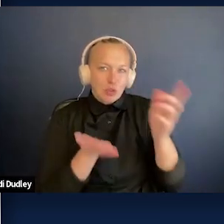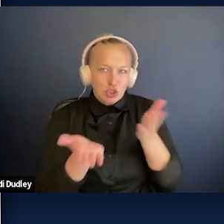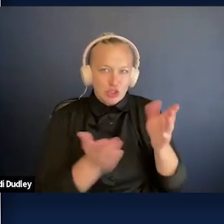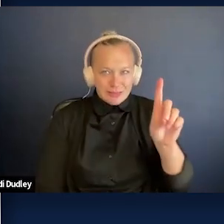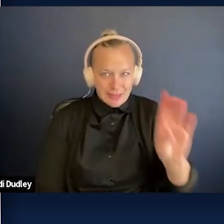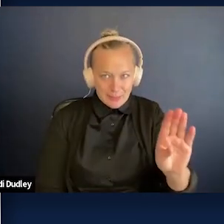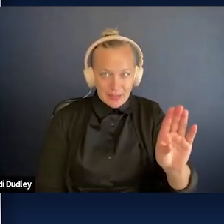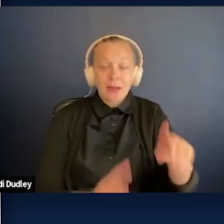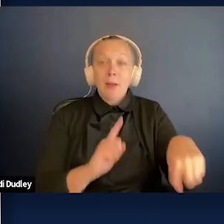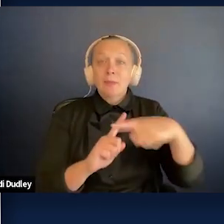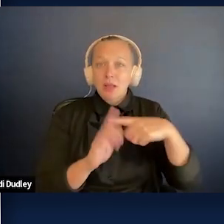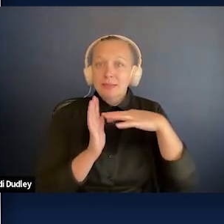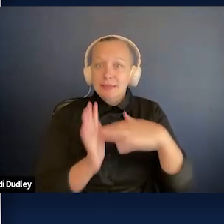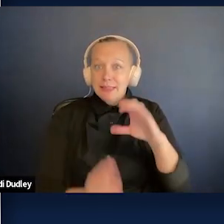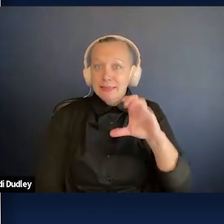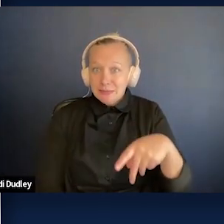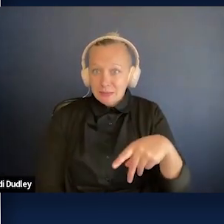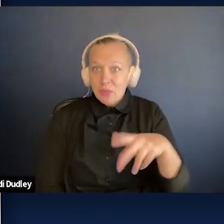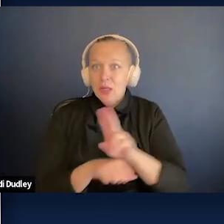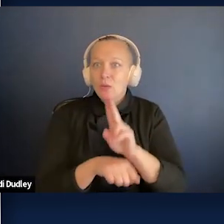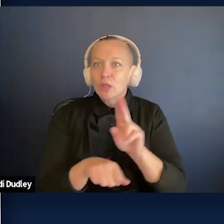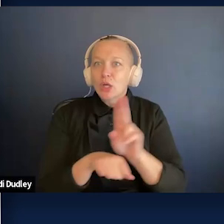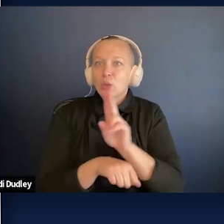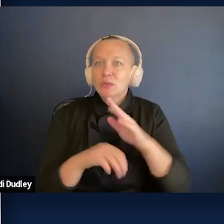And then day 0, or the start of follow-up for the 9 years.